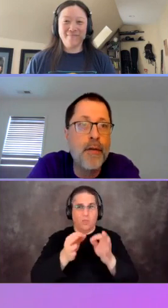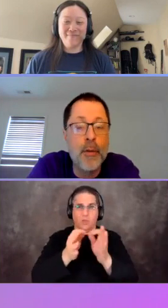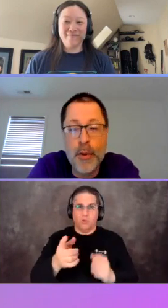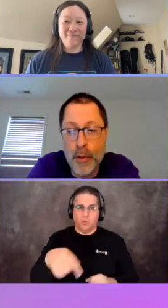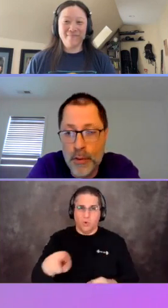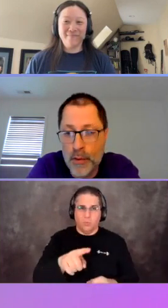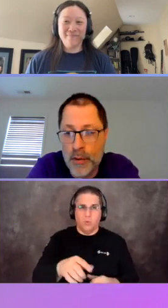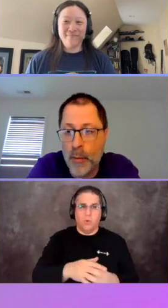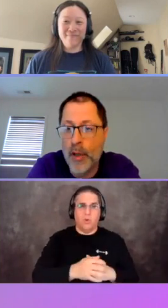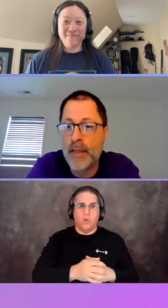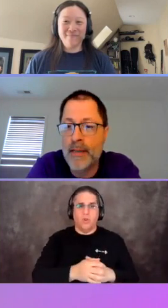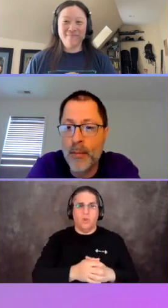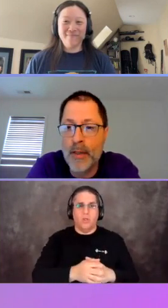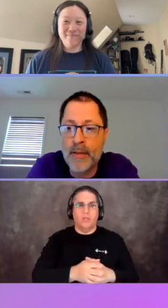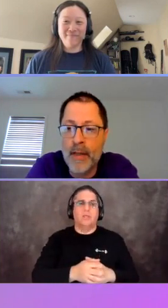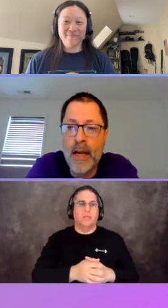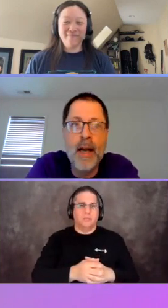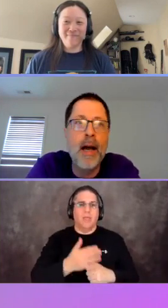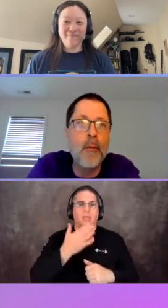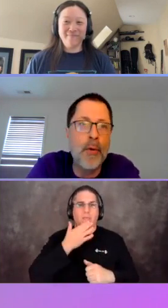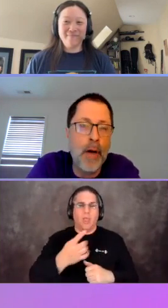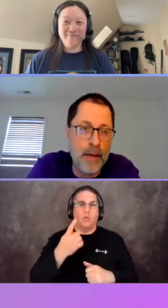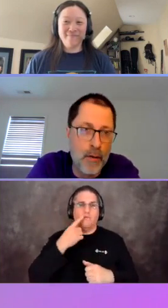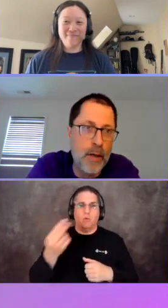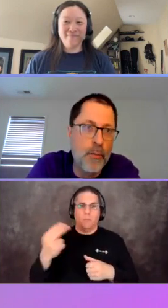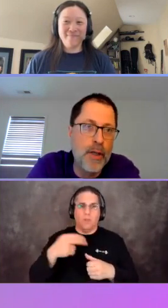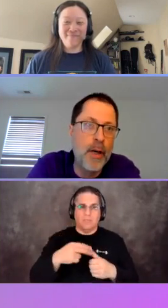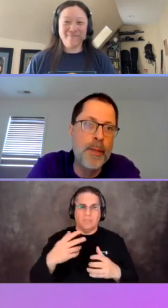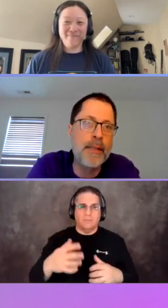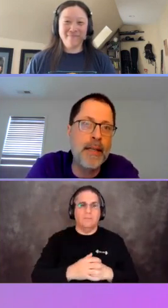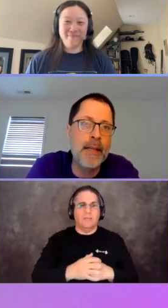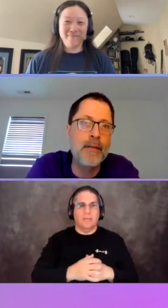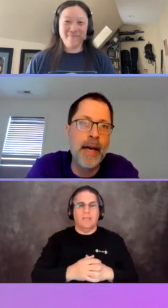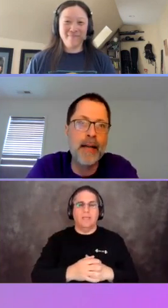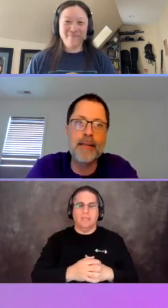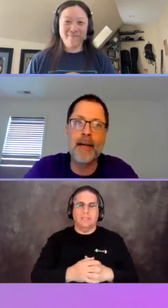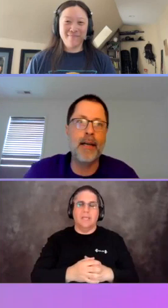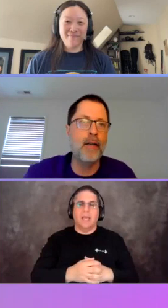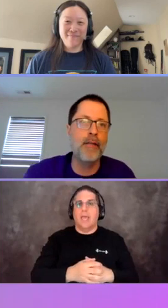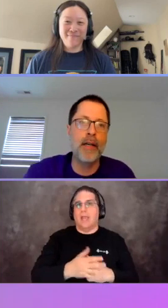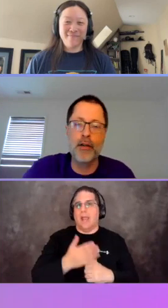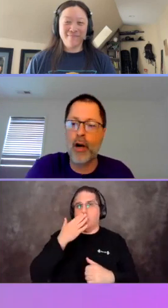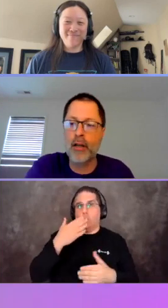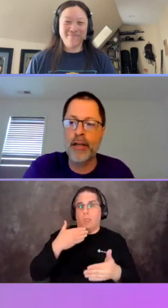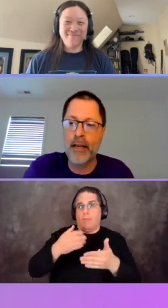accessibility. What are the rules of thumb for figuring out the component component API design?